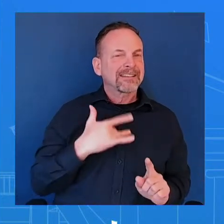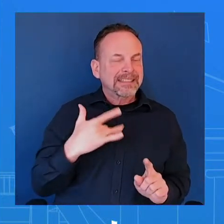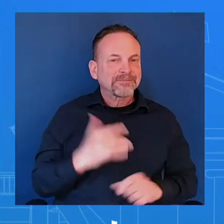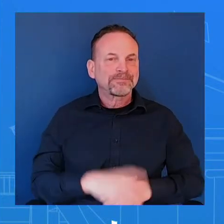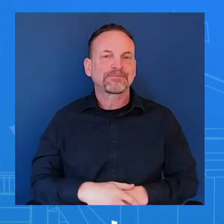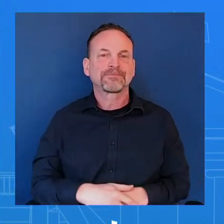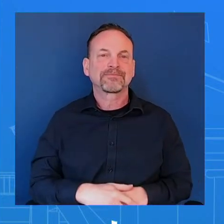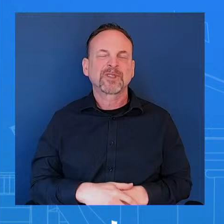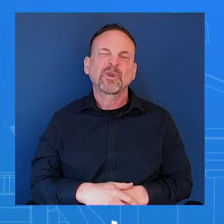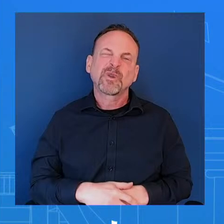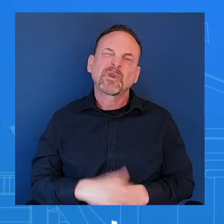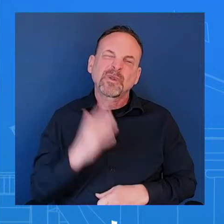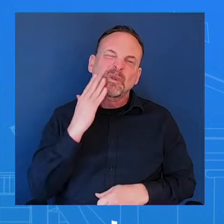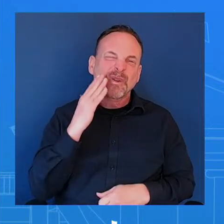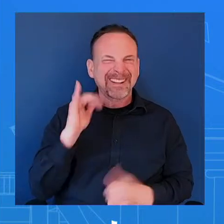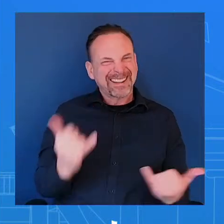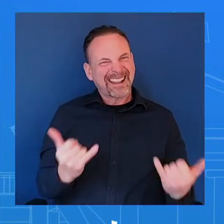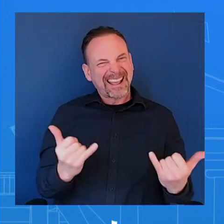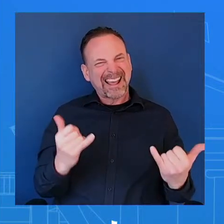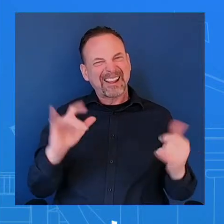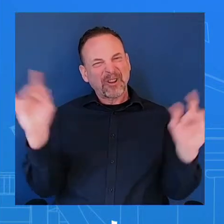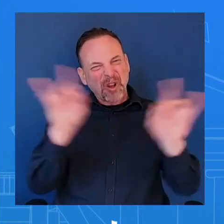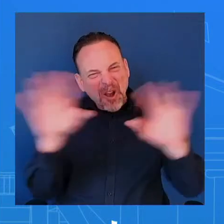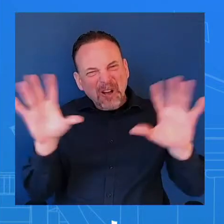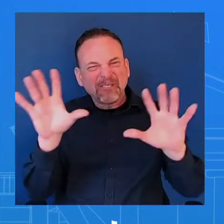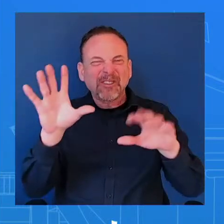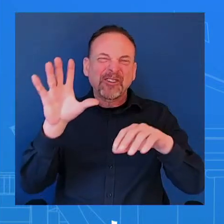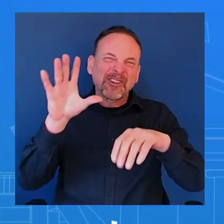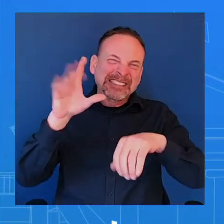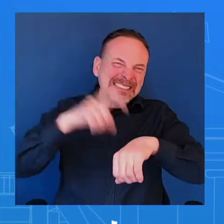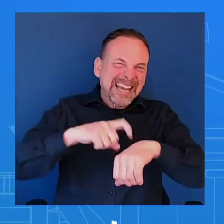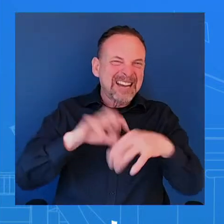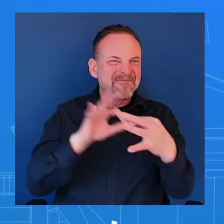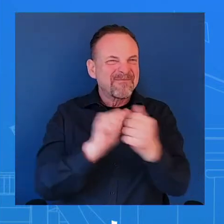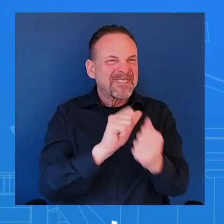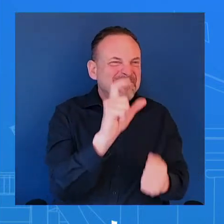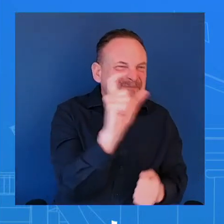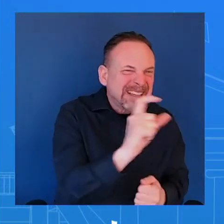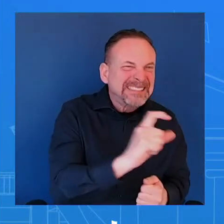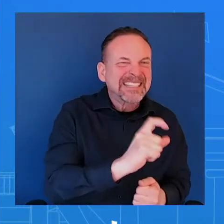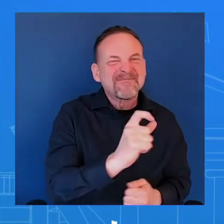working to secure an immediate ceasefire as part of a deal to free the hostages